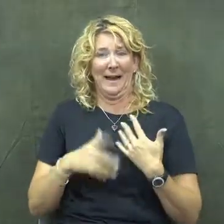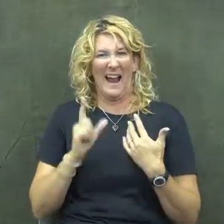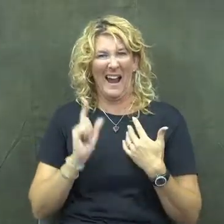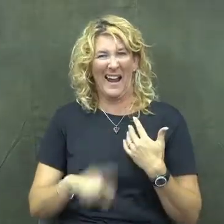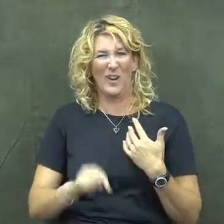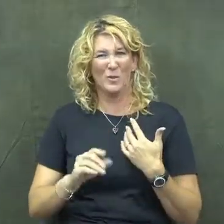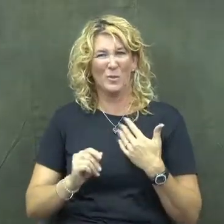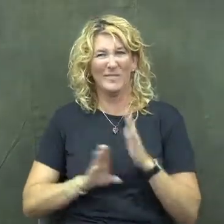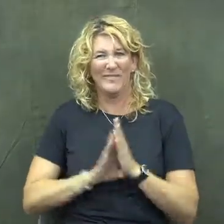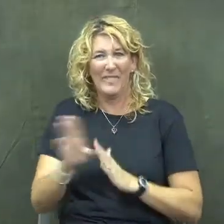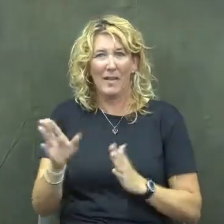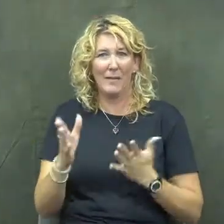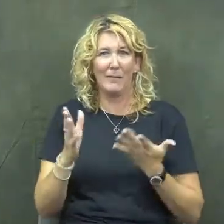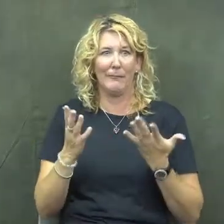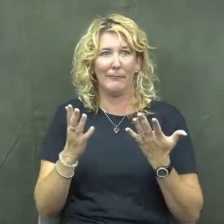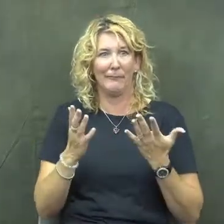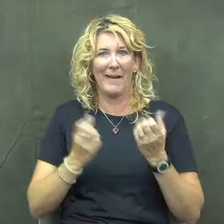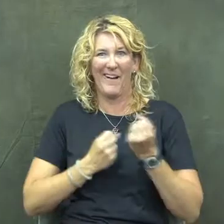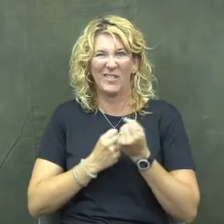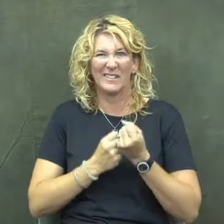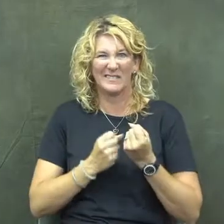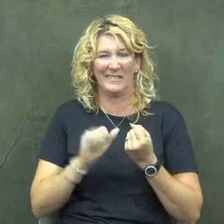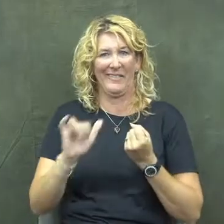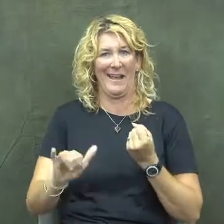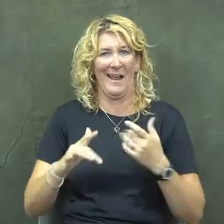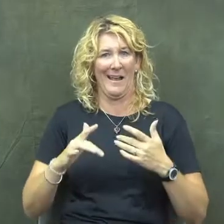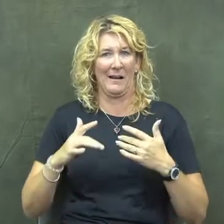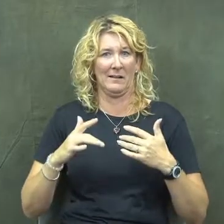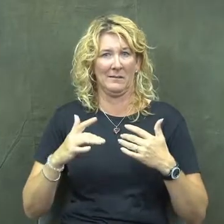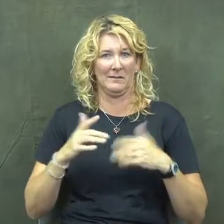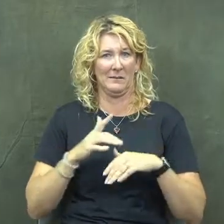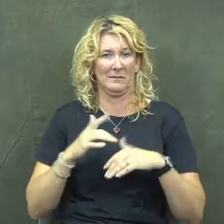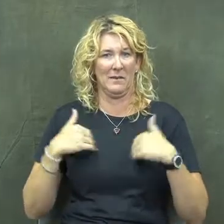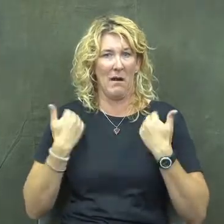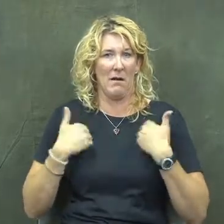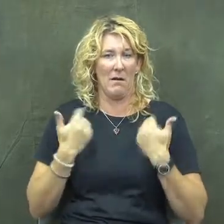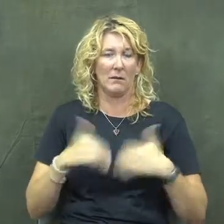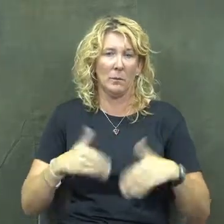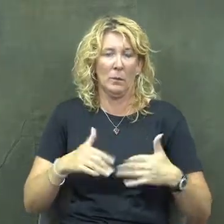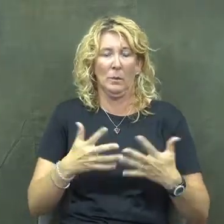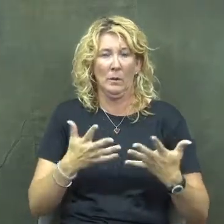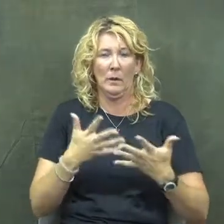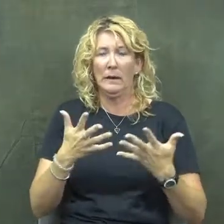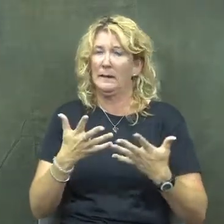and I'll tell you, I've really... In socializing and being around other people,